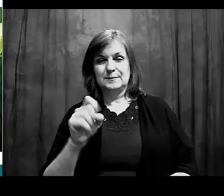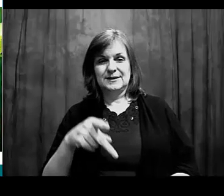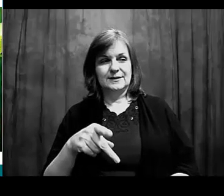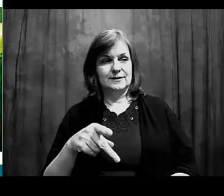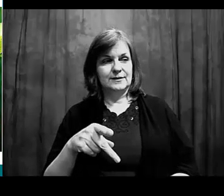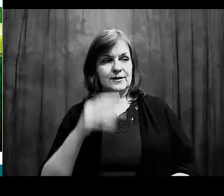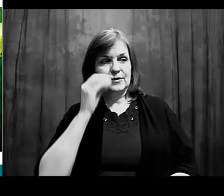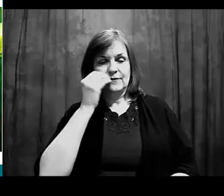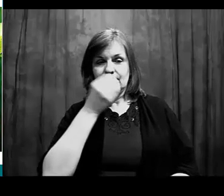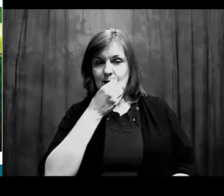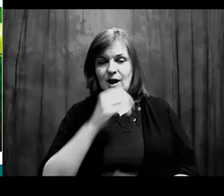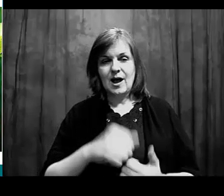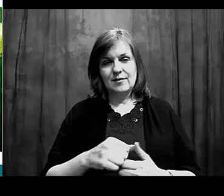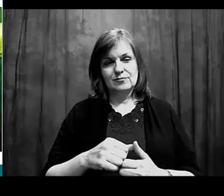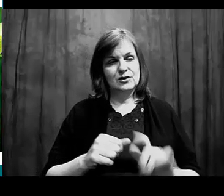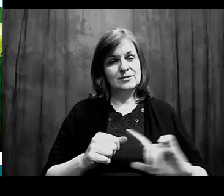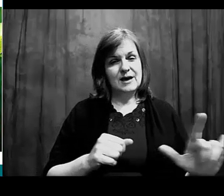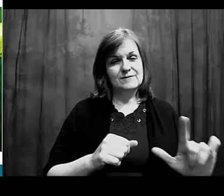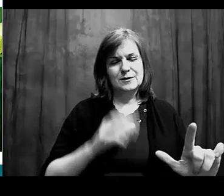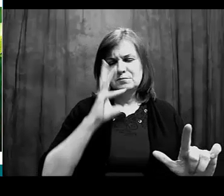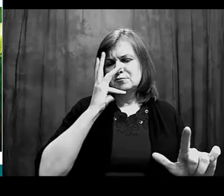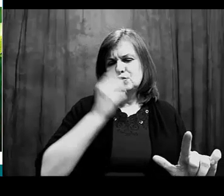so we can take these hybrid species